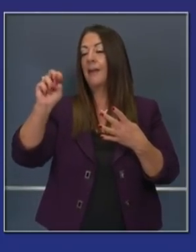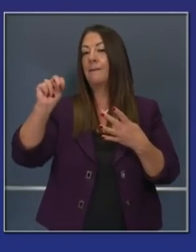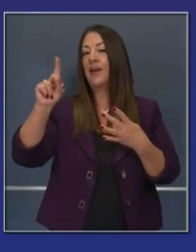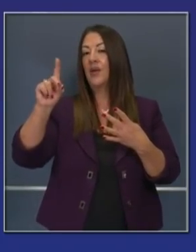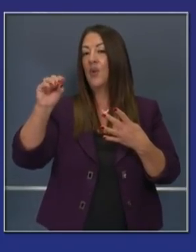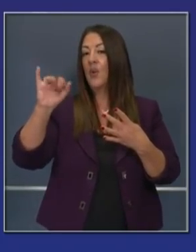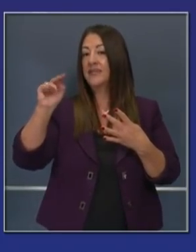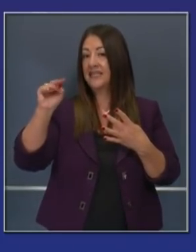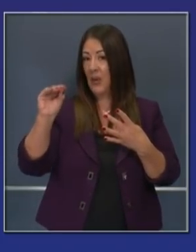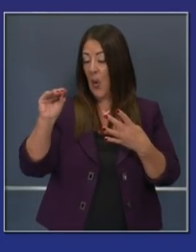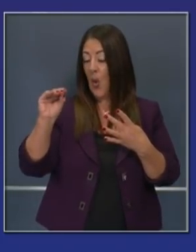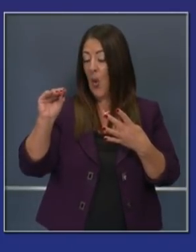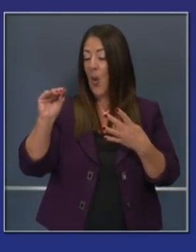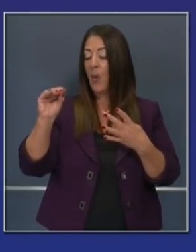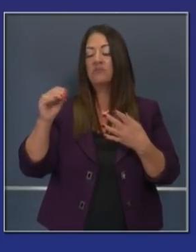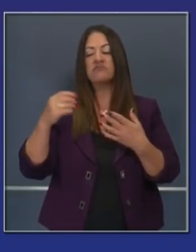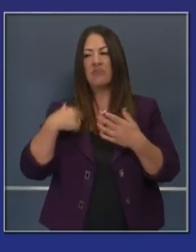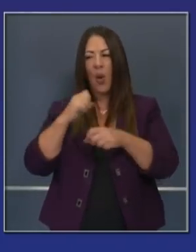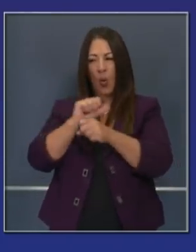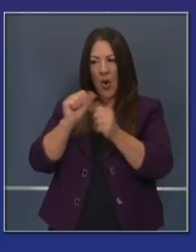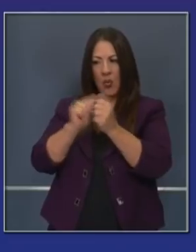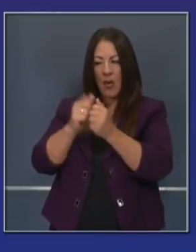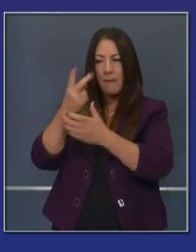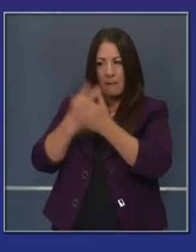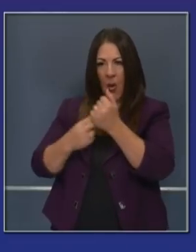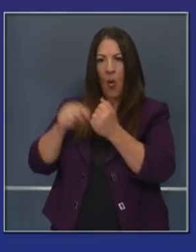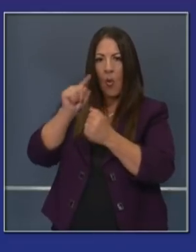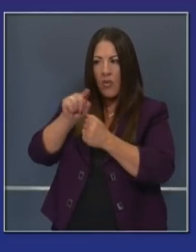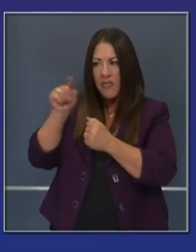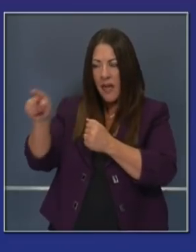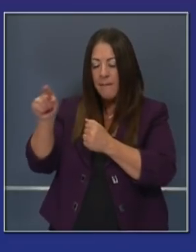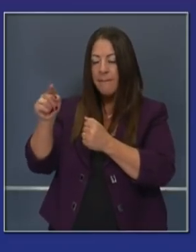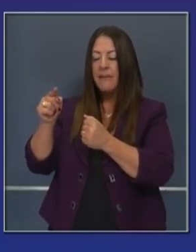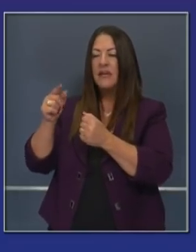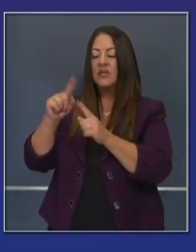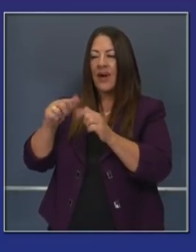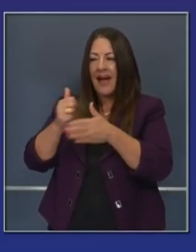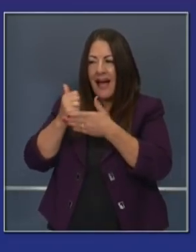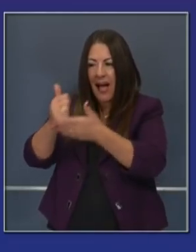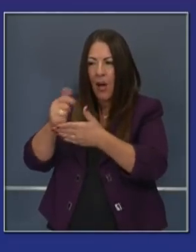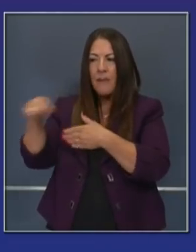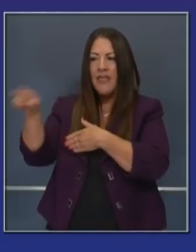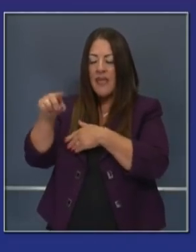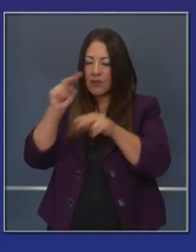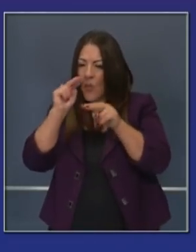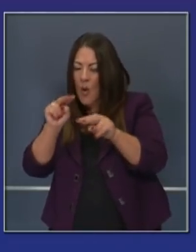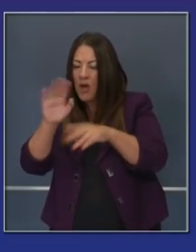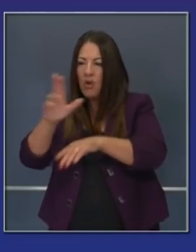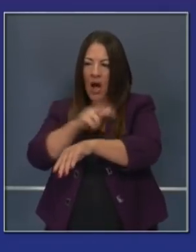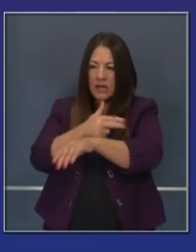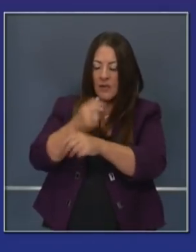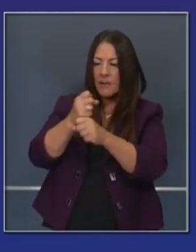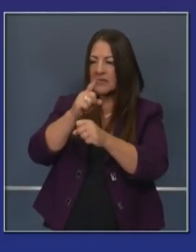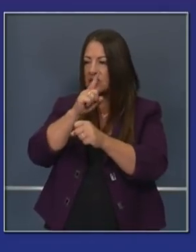RED THIS WEEK. I HAVE HAD -- CLOSELY WITH OVER